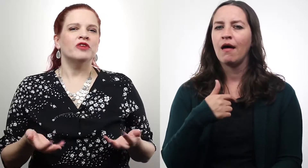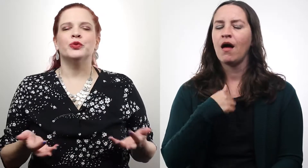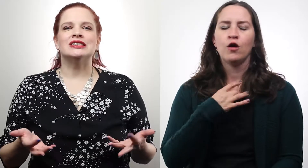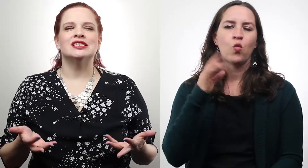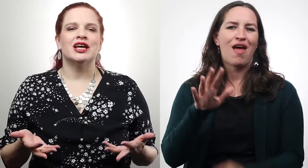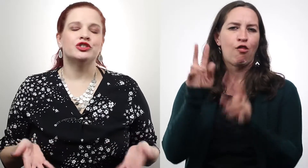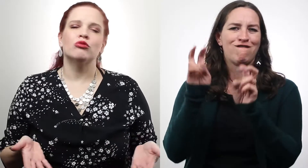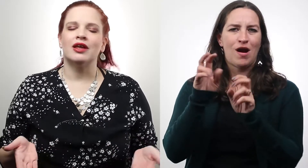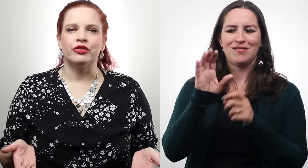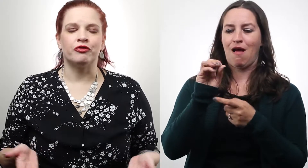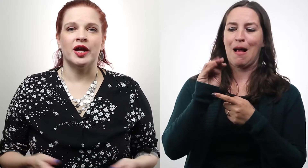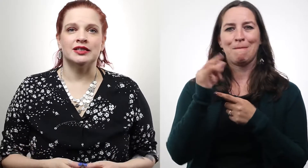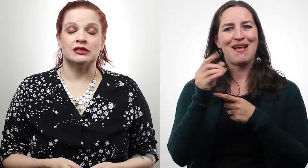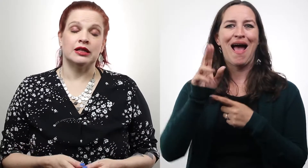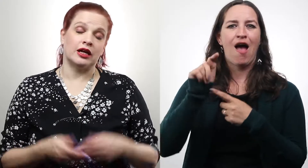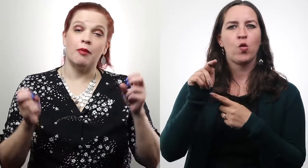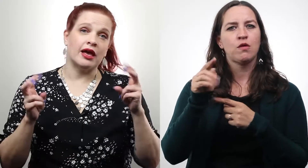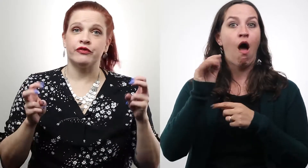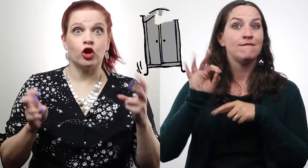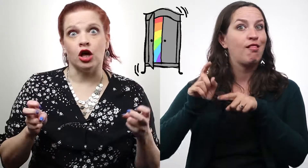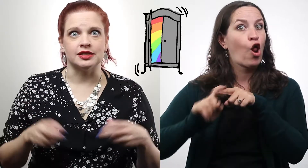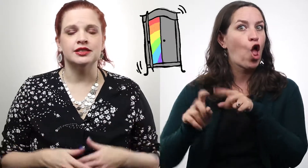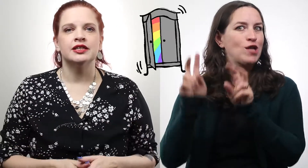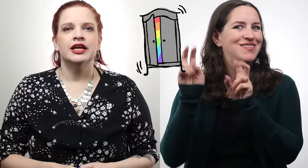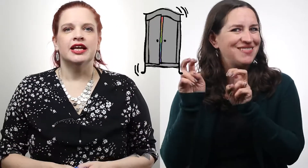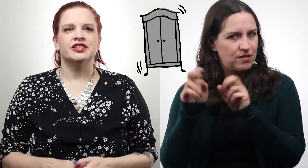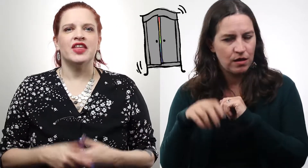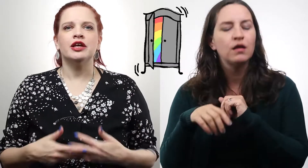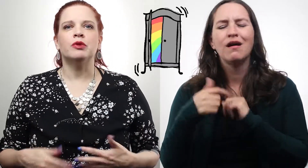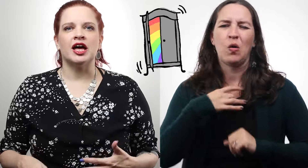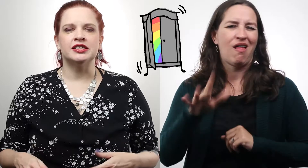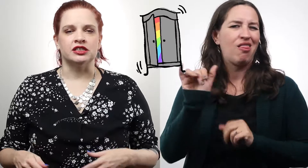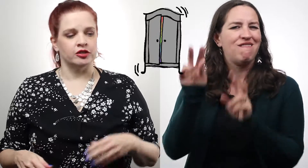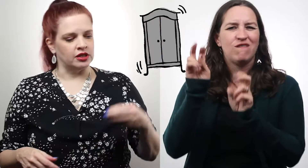One of the reasons that I don't like the phrase coming out of the closet is that that implies that there's